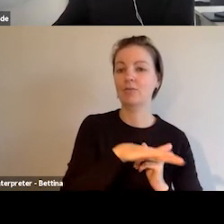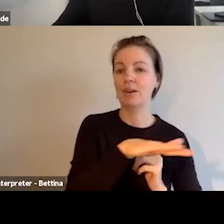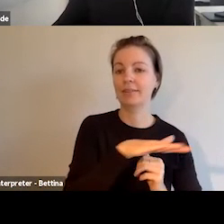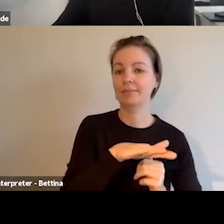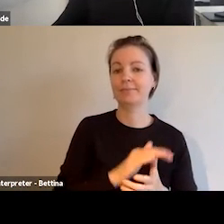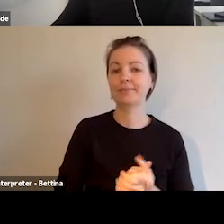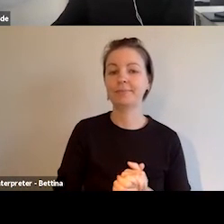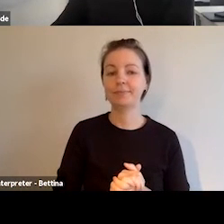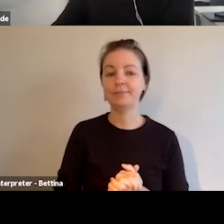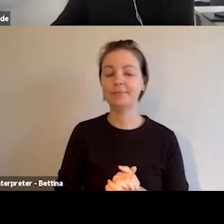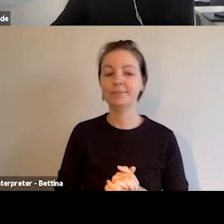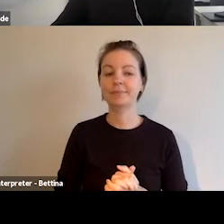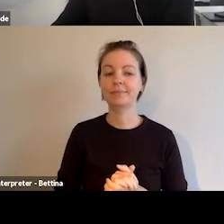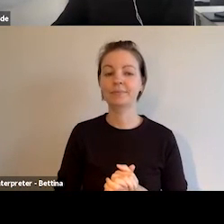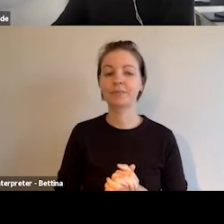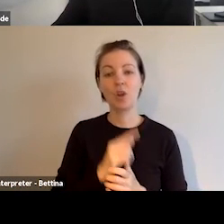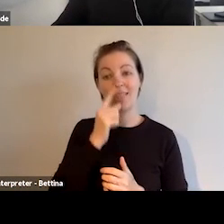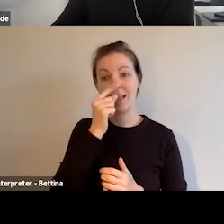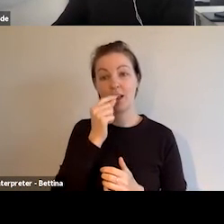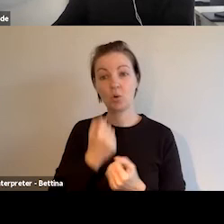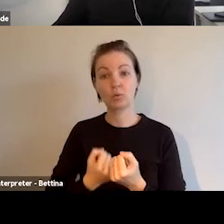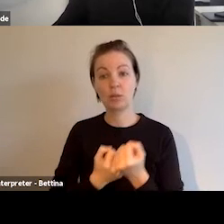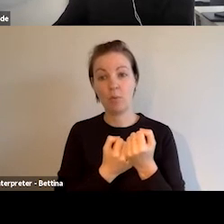could support as we moved into the production